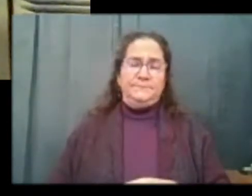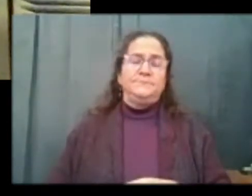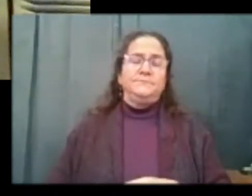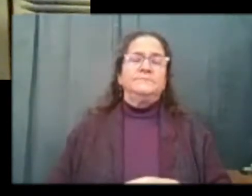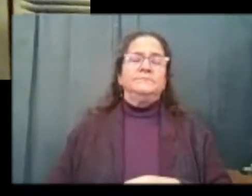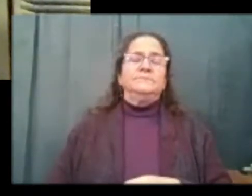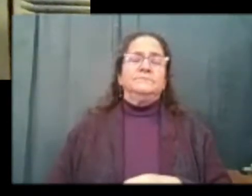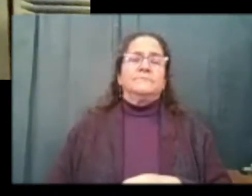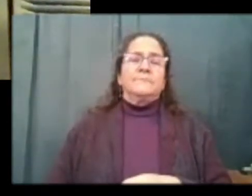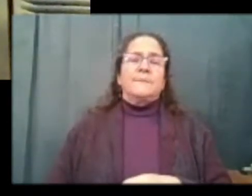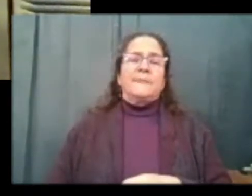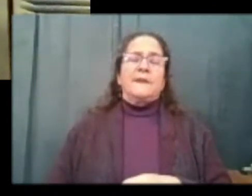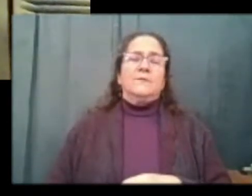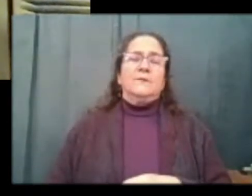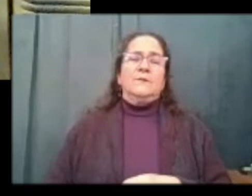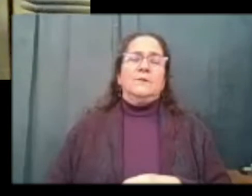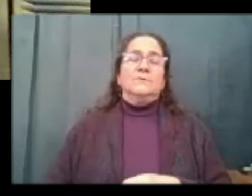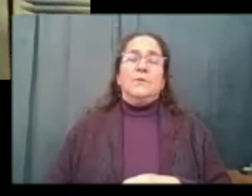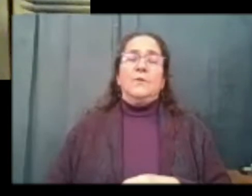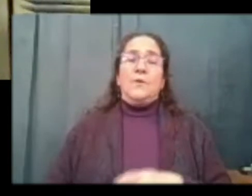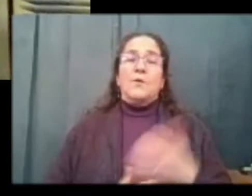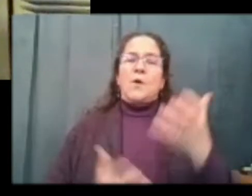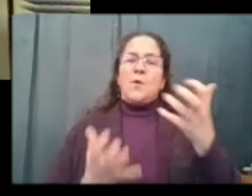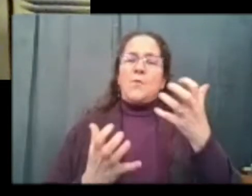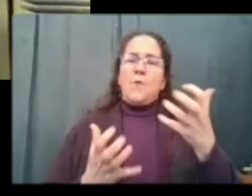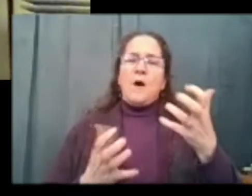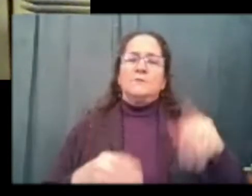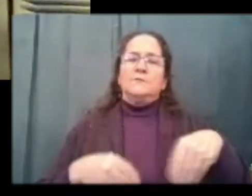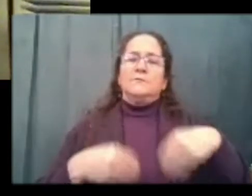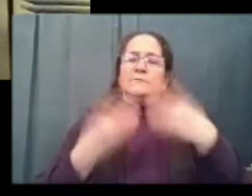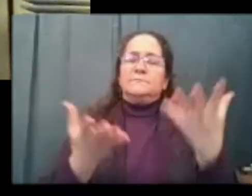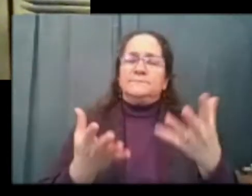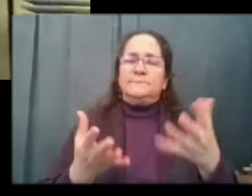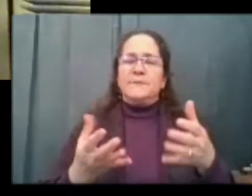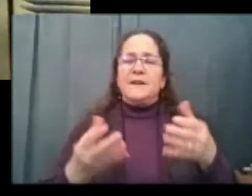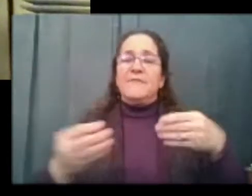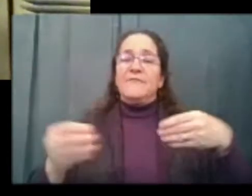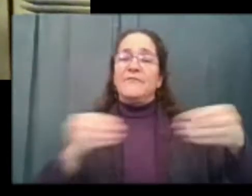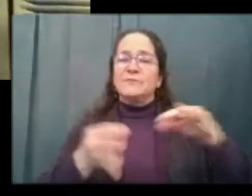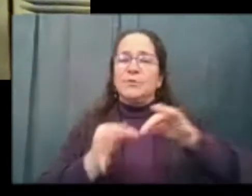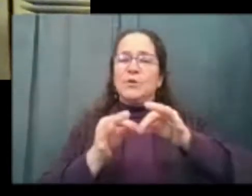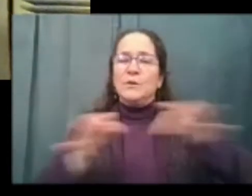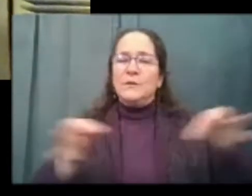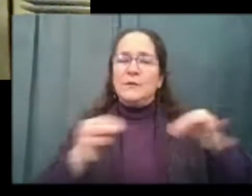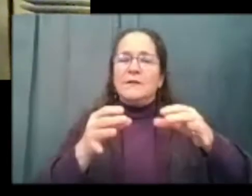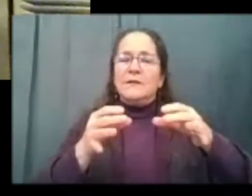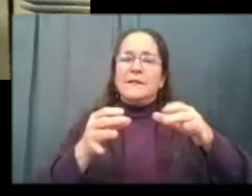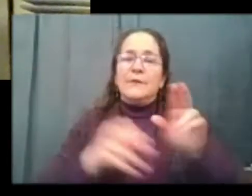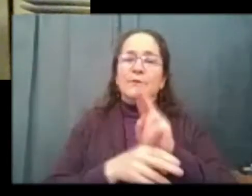is to offer flexible use of language during learning and assessment, both online and in face